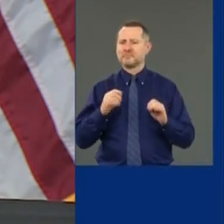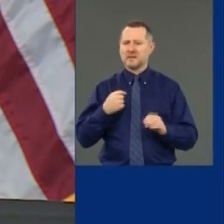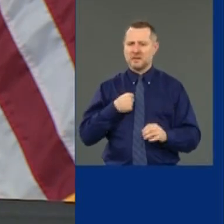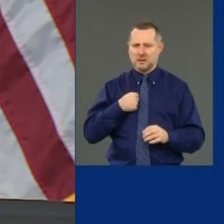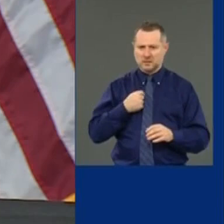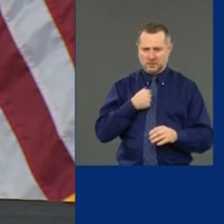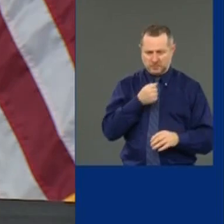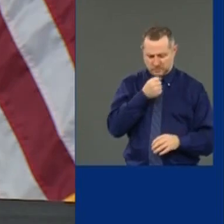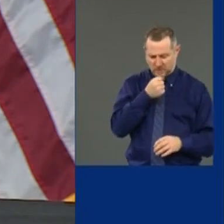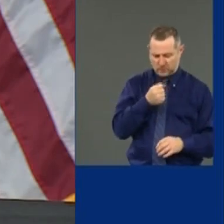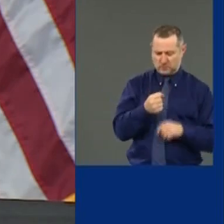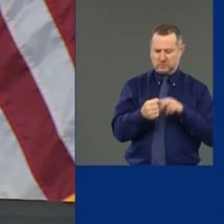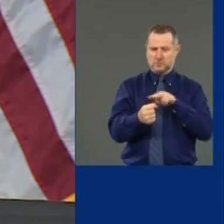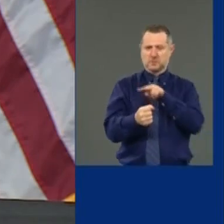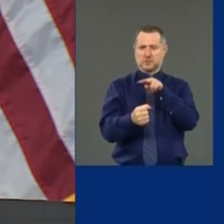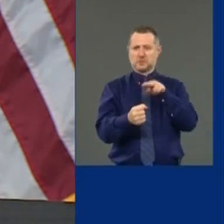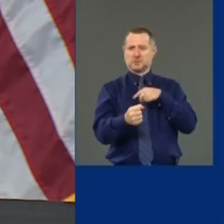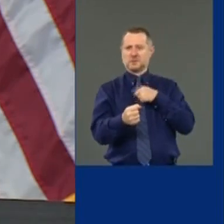DO ANY SHOWS OR ANYTHING.